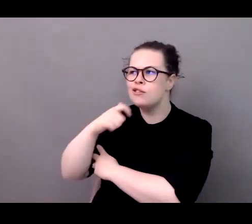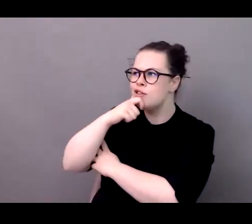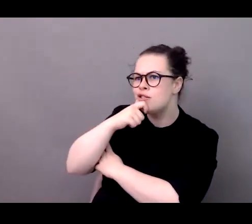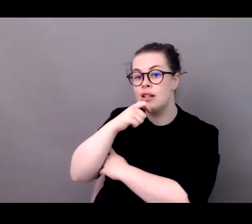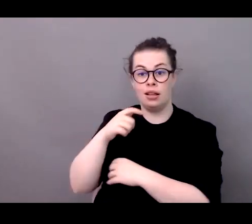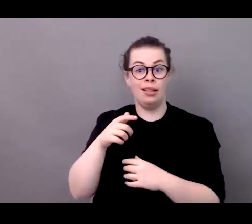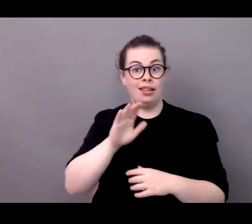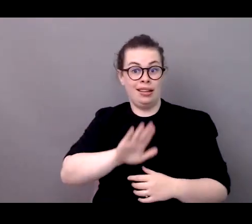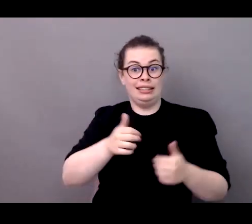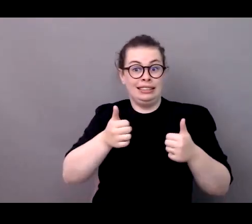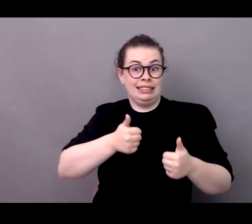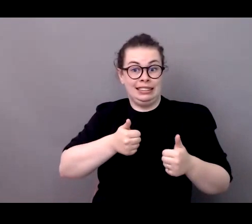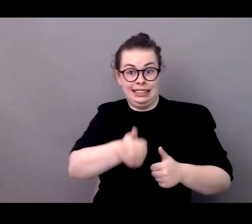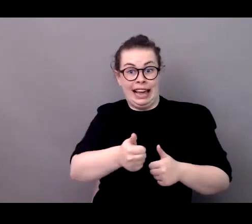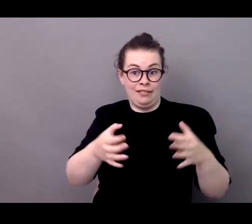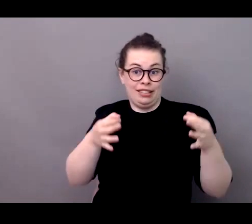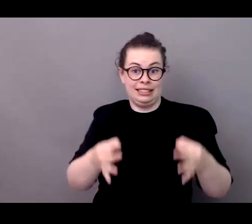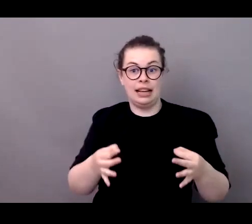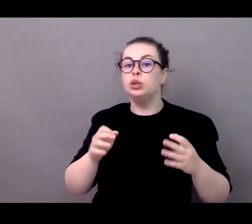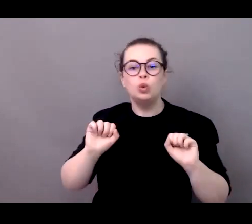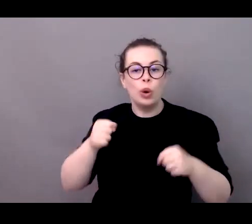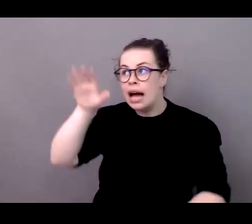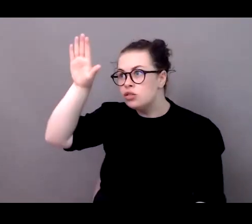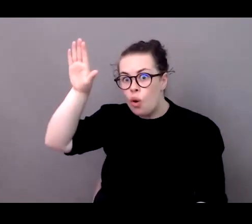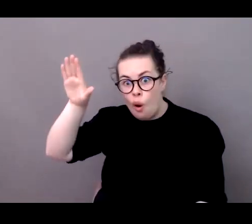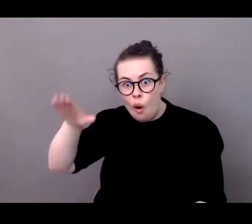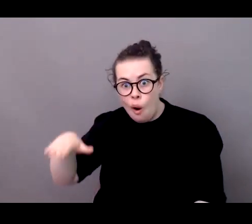because it can't list every single Article of the convention. You don't have space within